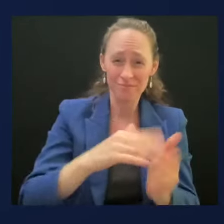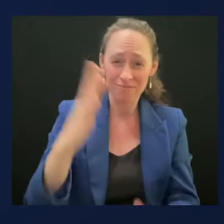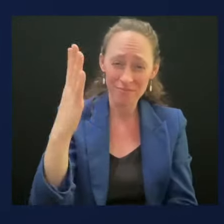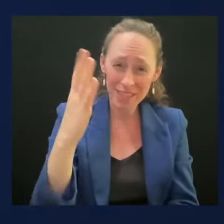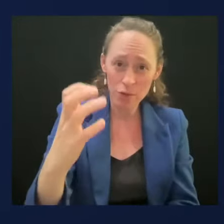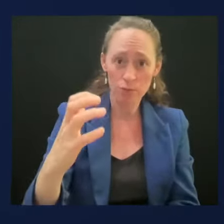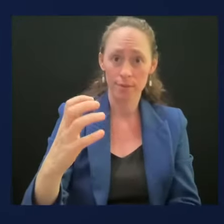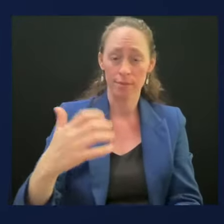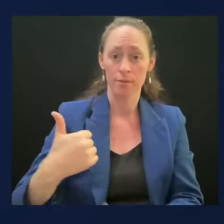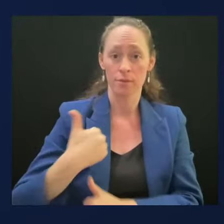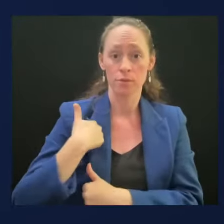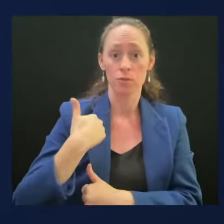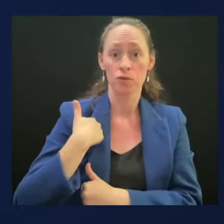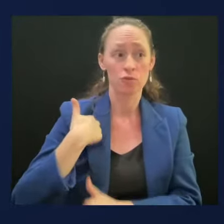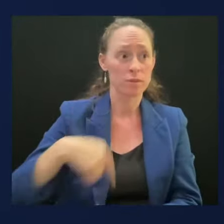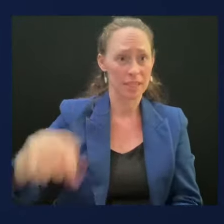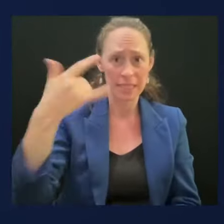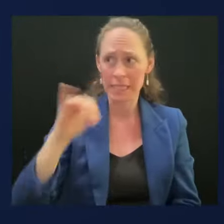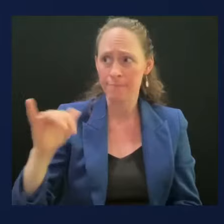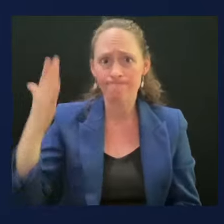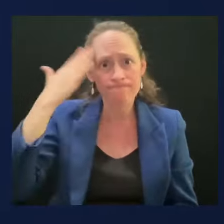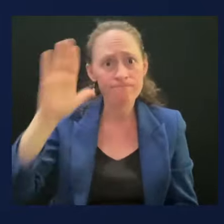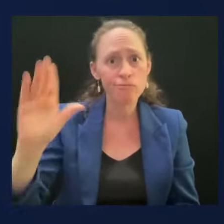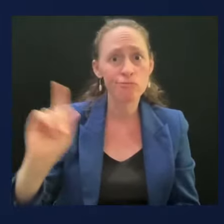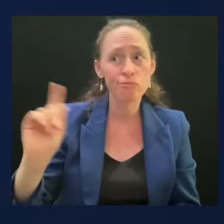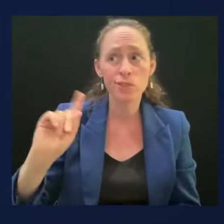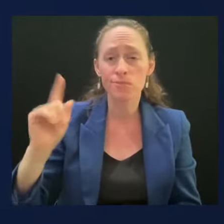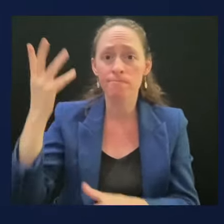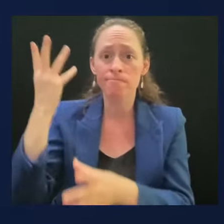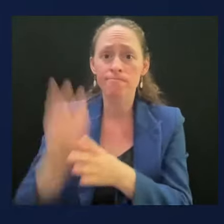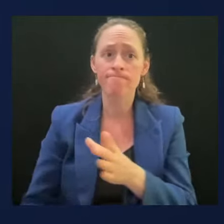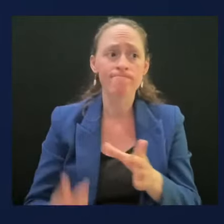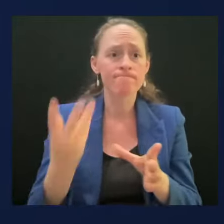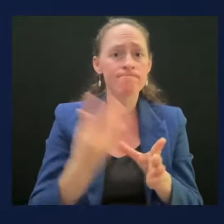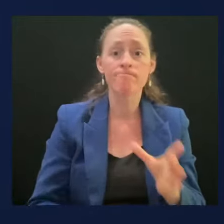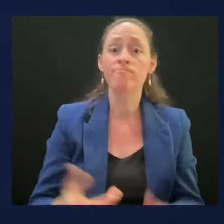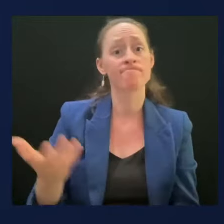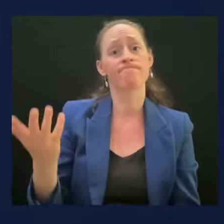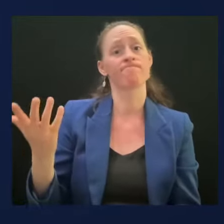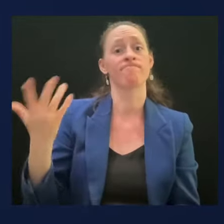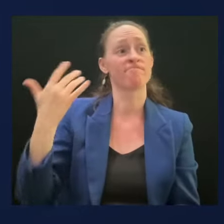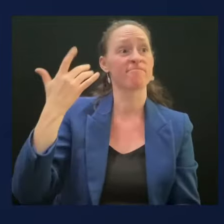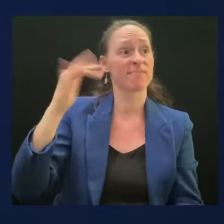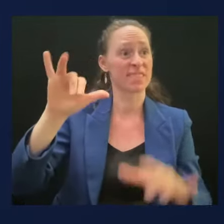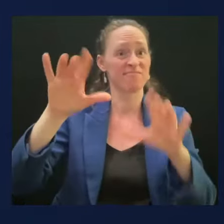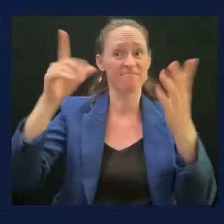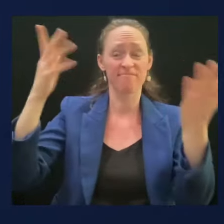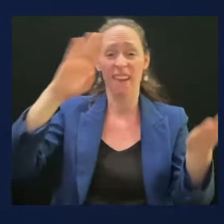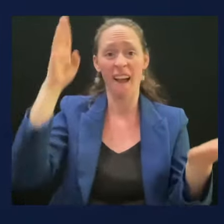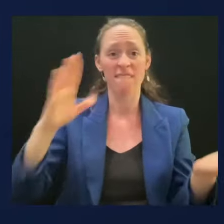brothers and sisters who have never returned home. The search for these missing will continue